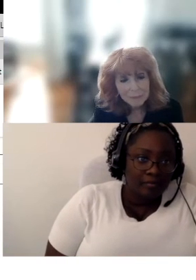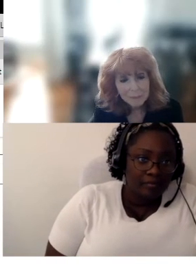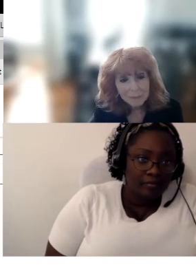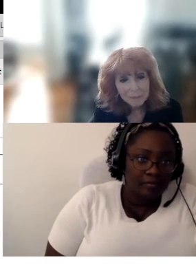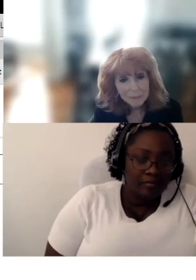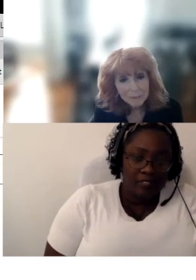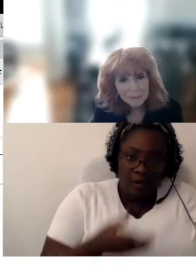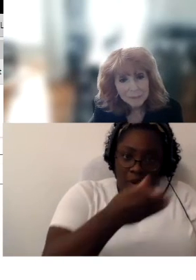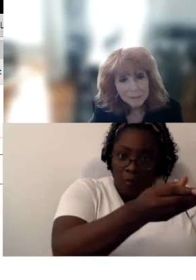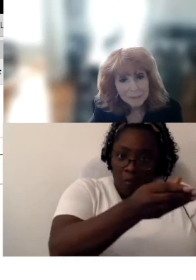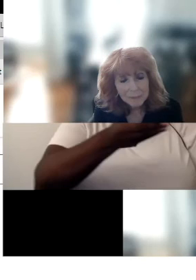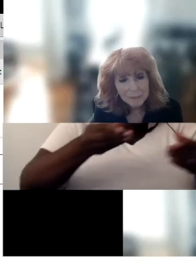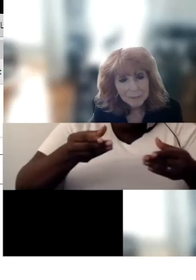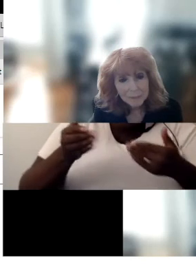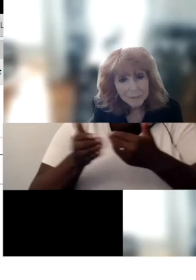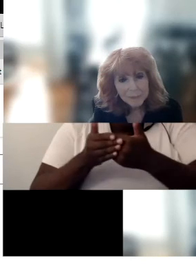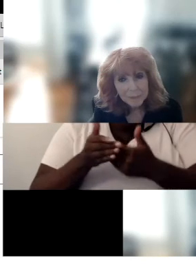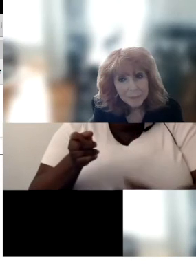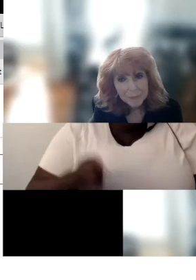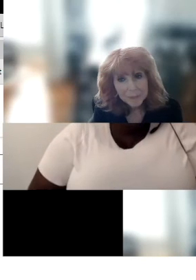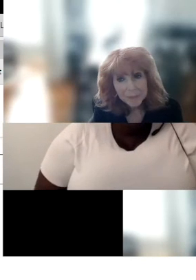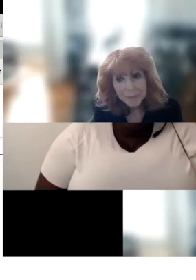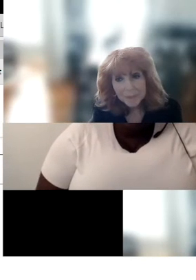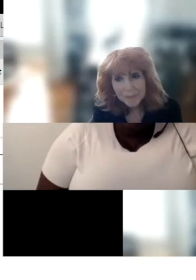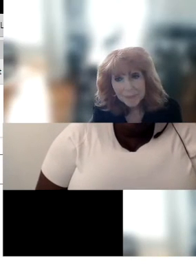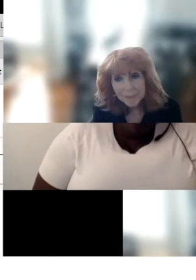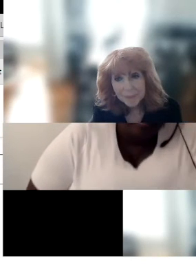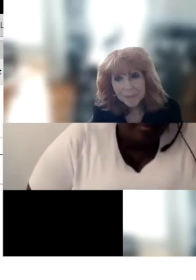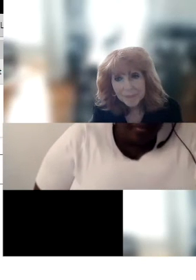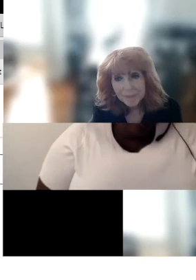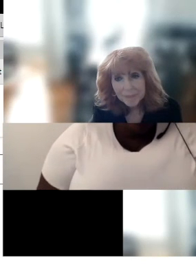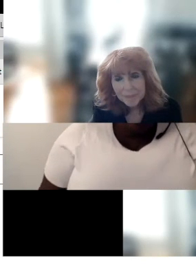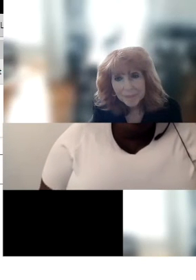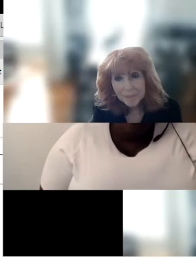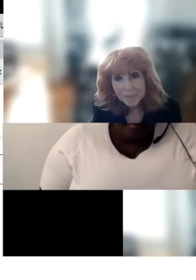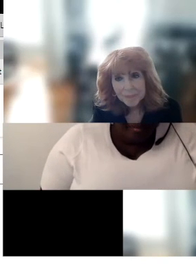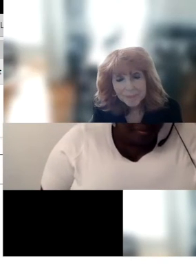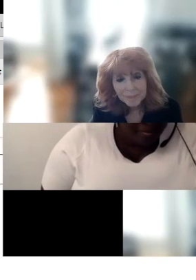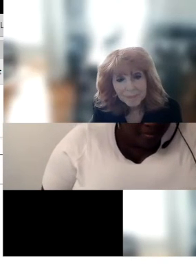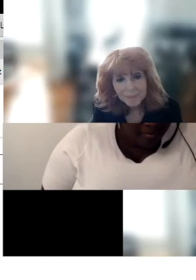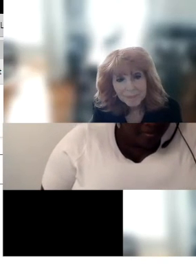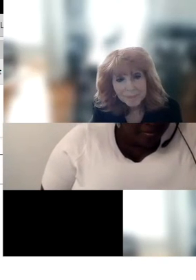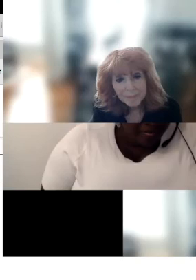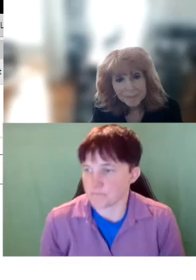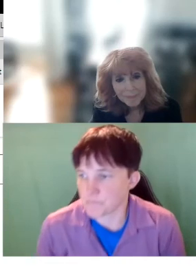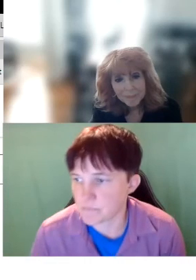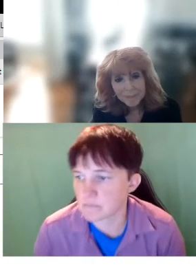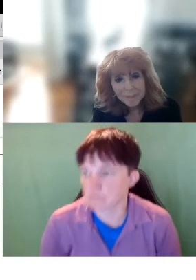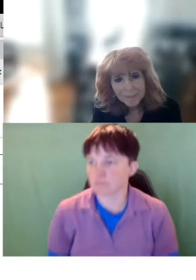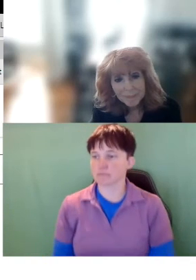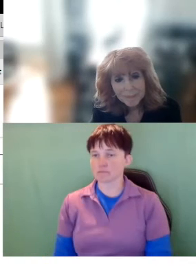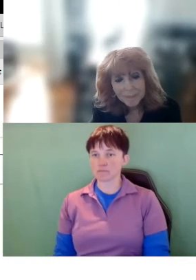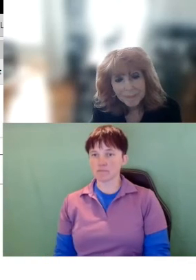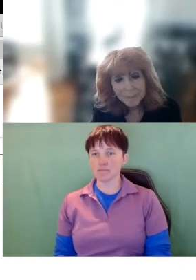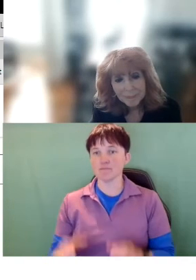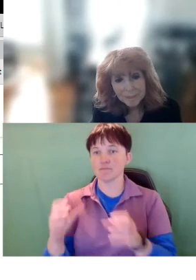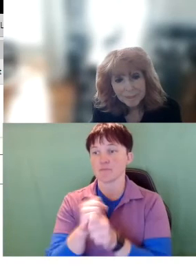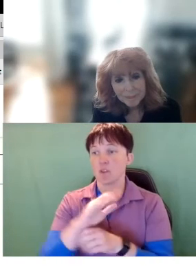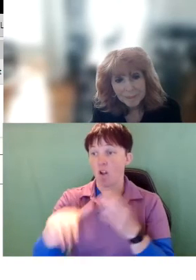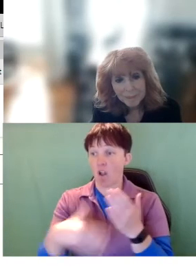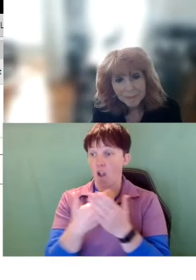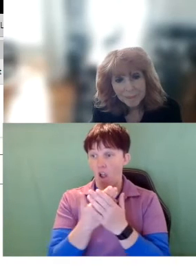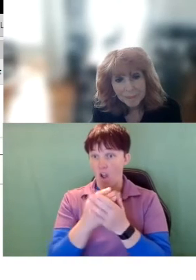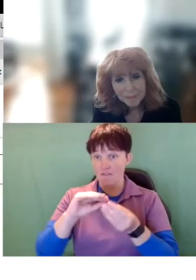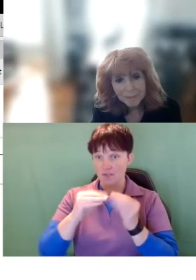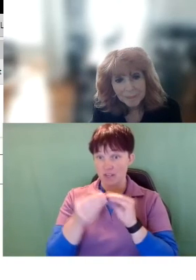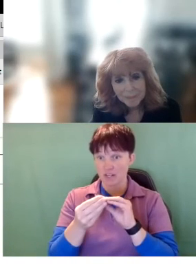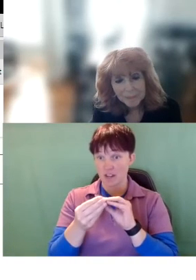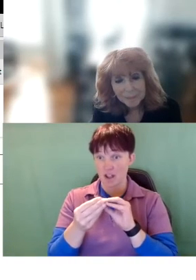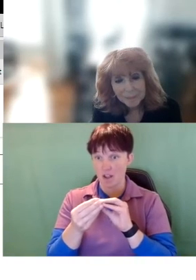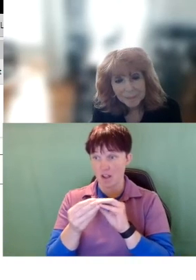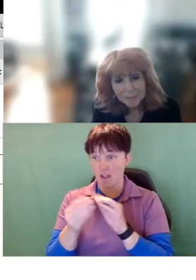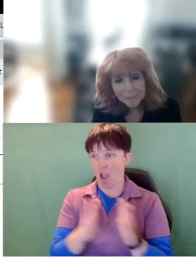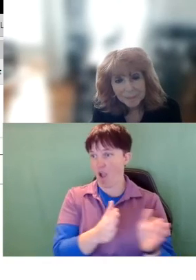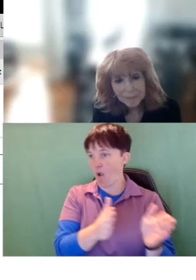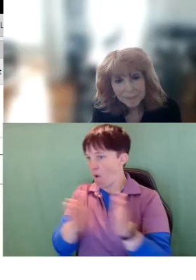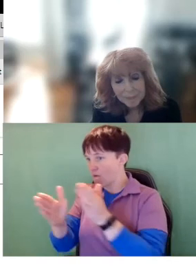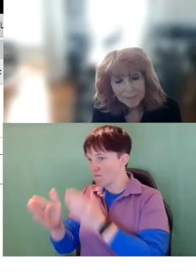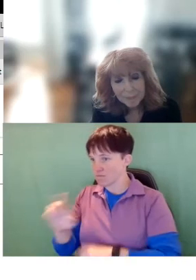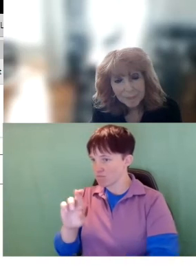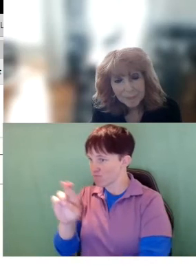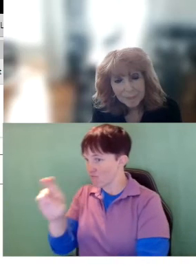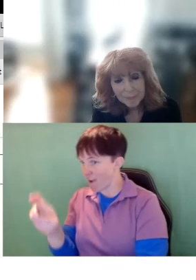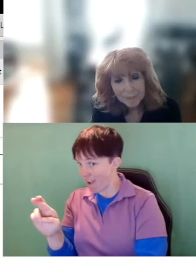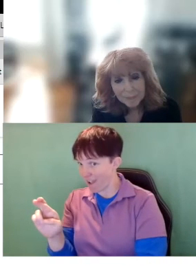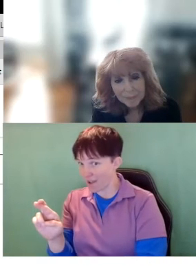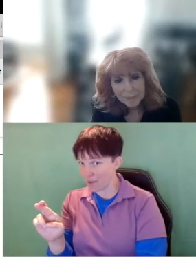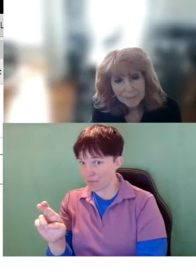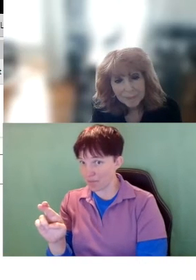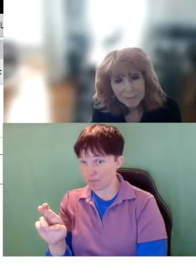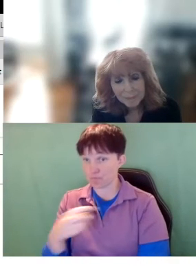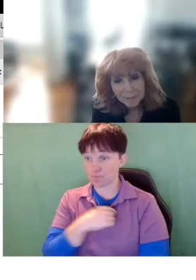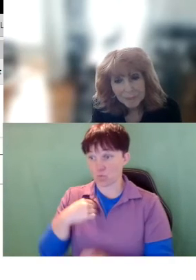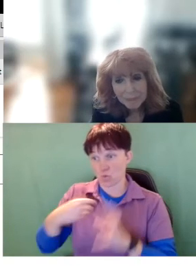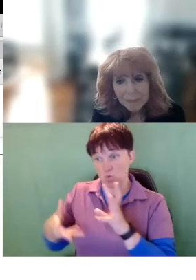answer. So we’re going to use 4 rows on our abacus. First row, we’re going to count